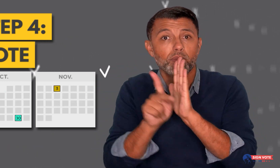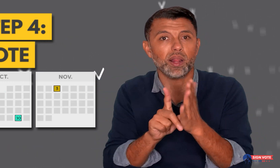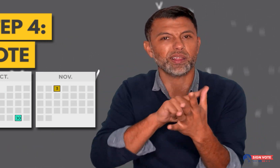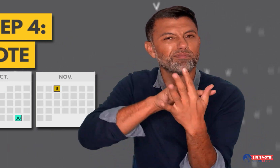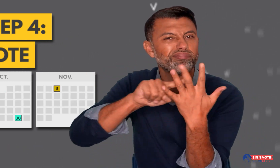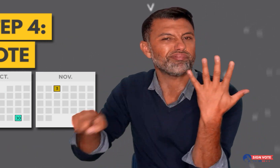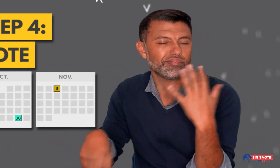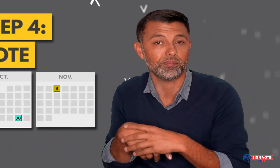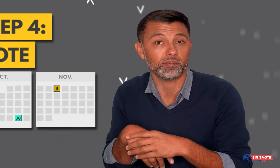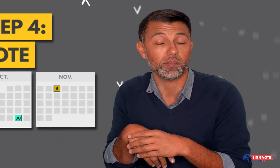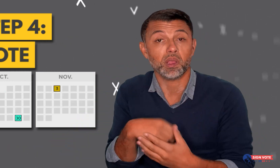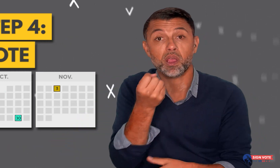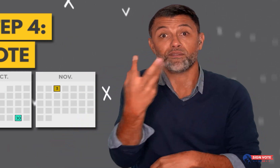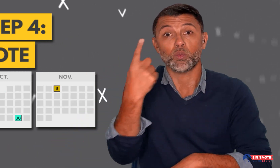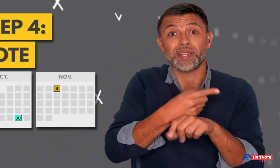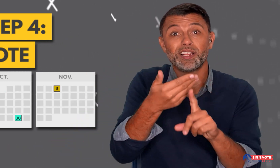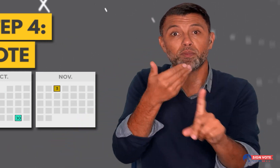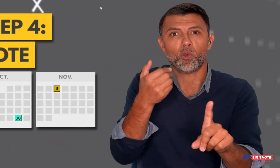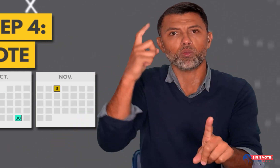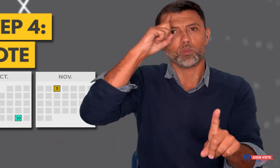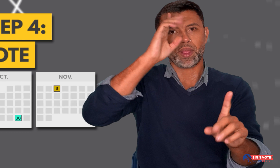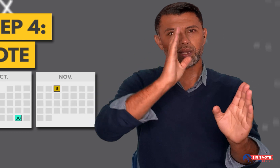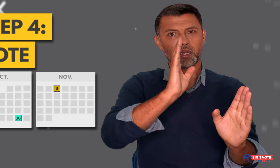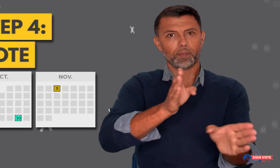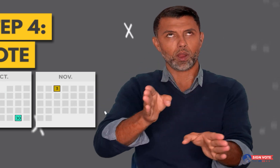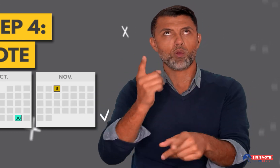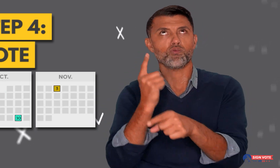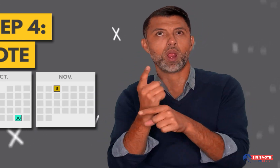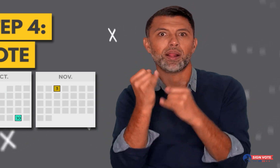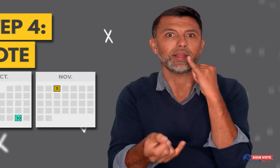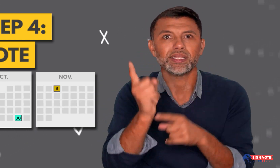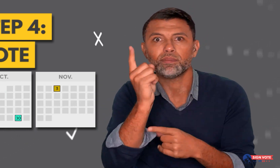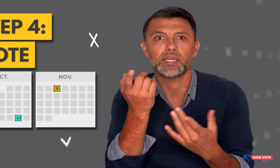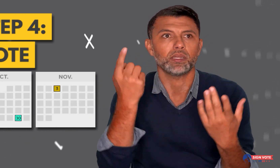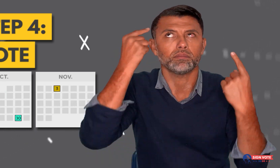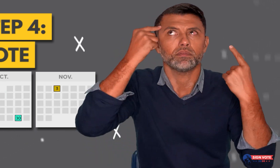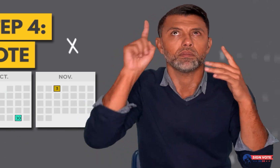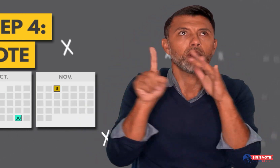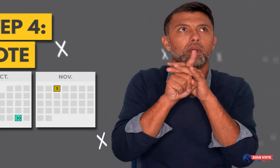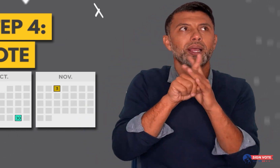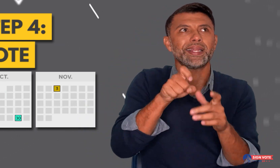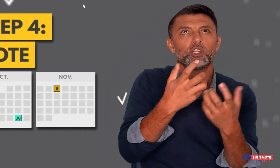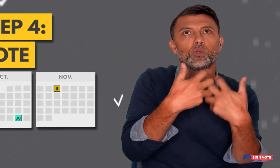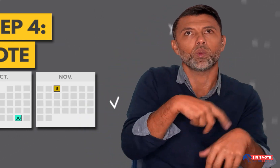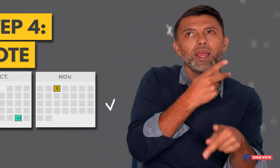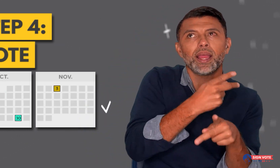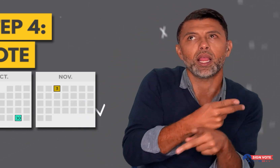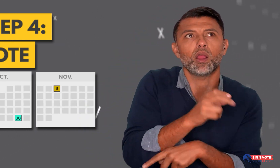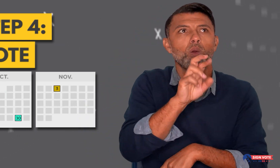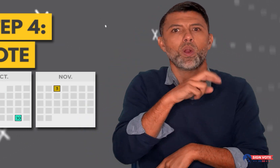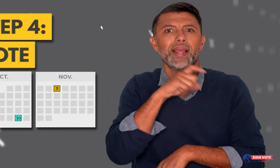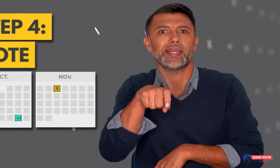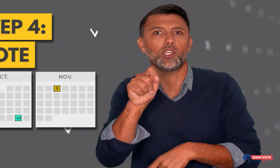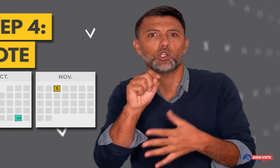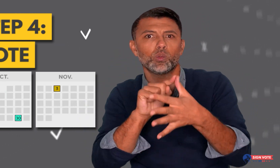their policies, and all the other stuff too. Set one a few days before so you can prepare for any things that come to mind at the last minute, such as arranging care